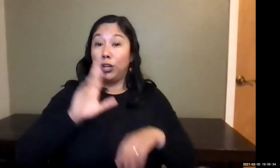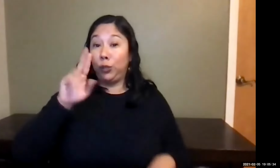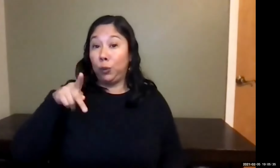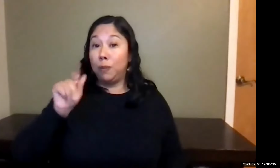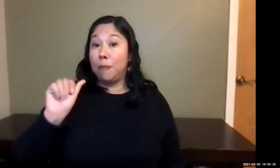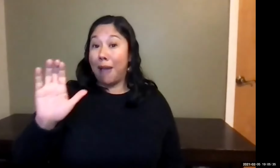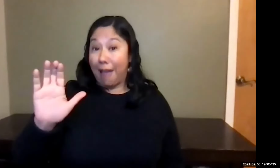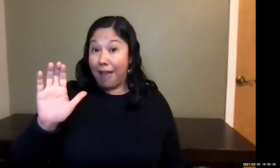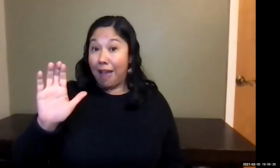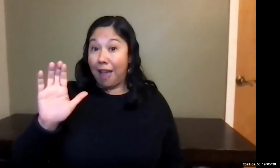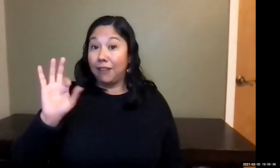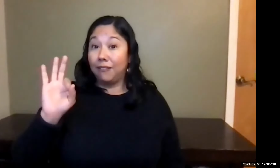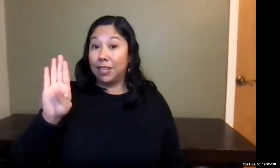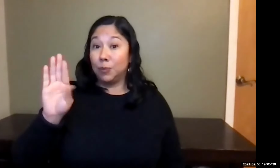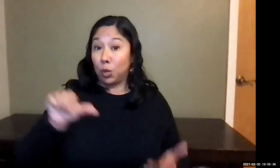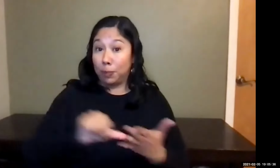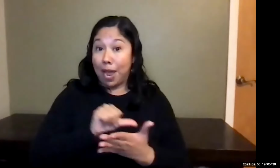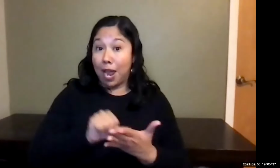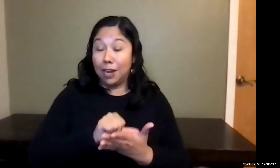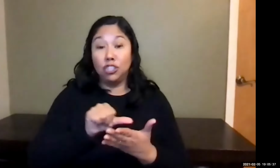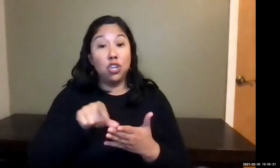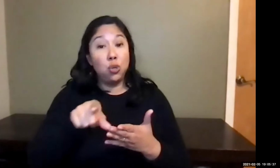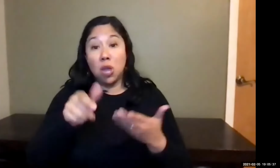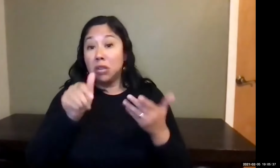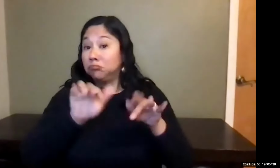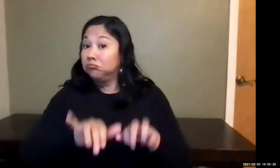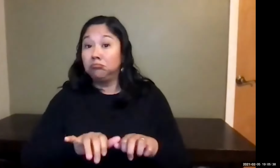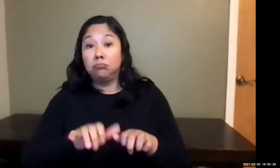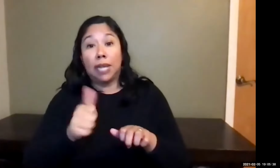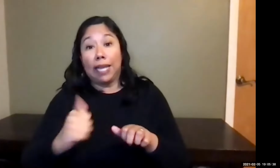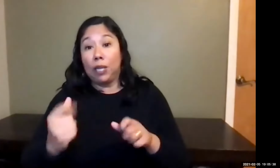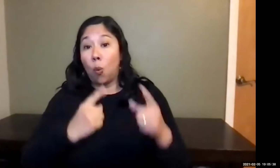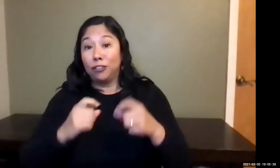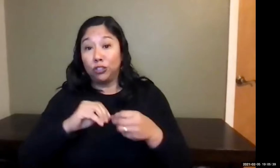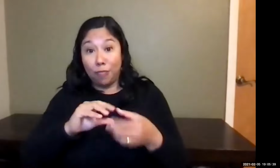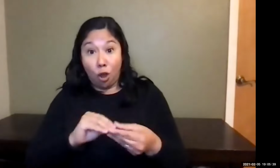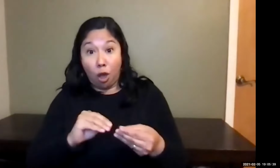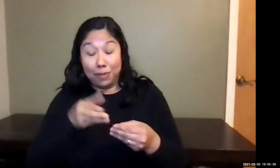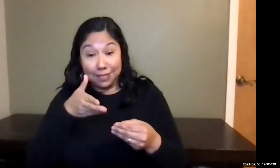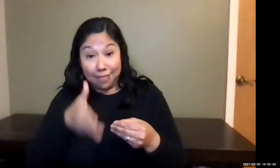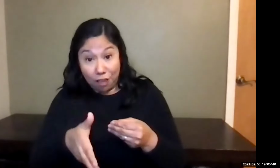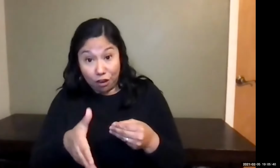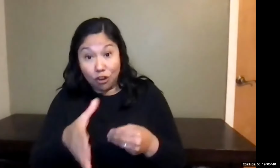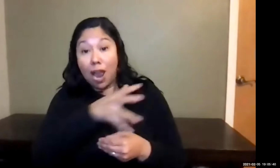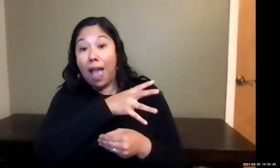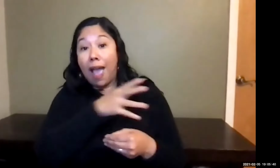So feel free to type any questions in the comments there, as well as you can use the